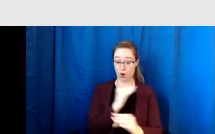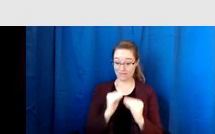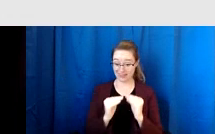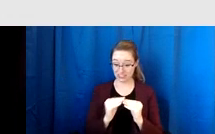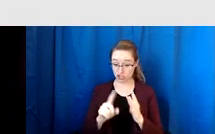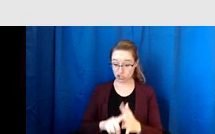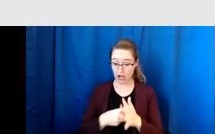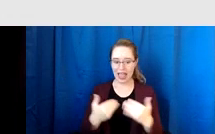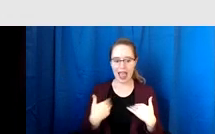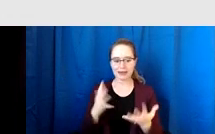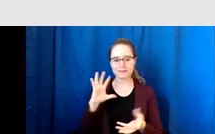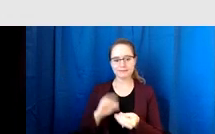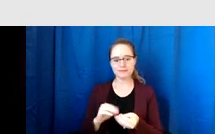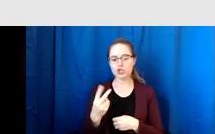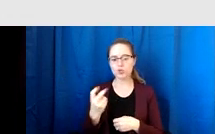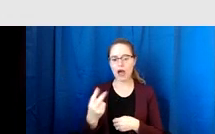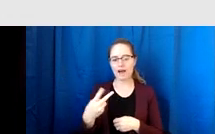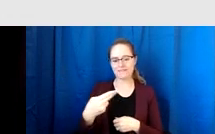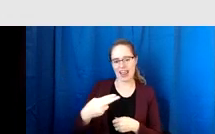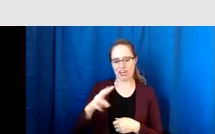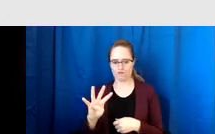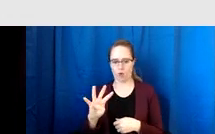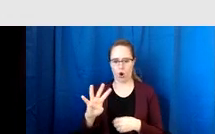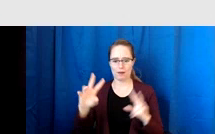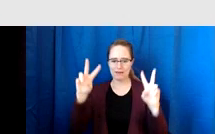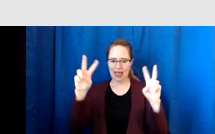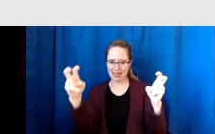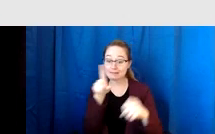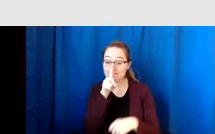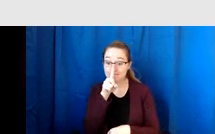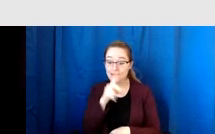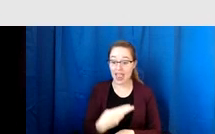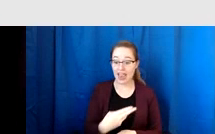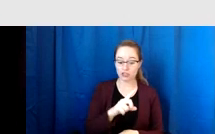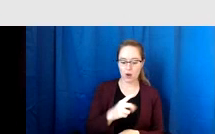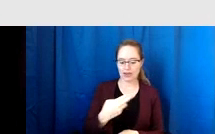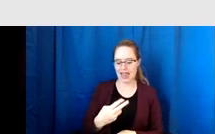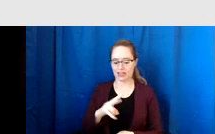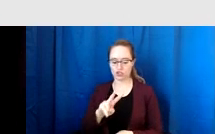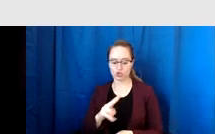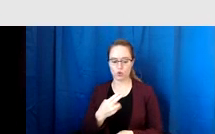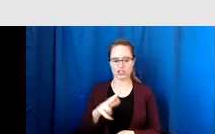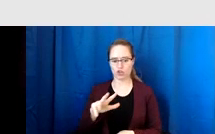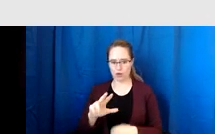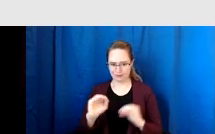had 12 h4 headings not preceded by h1, h2, or h3 headings, then an h3 heading